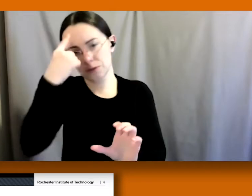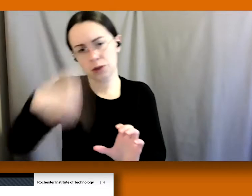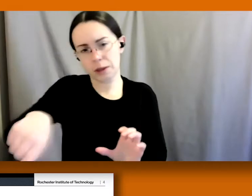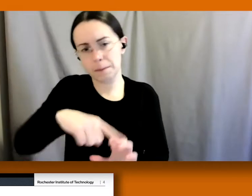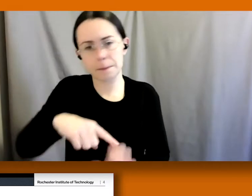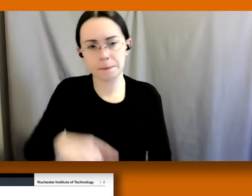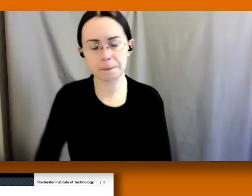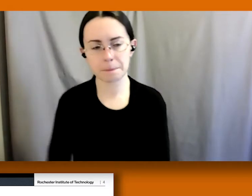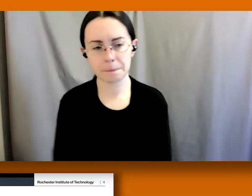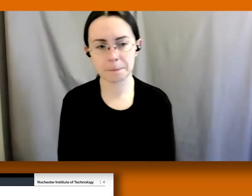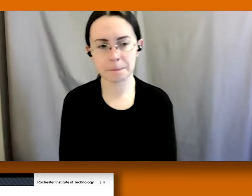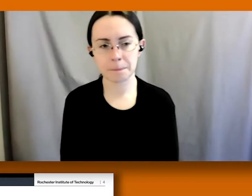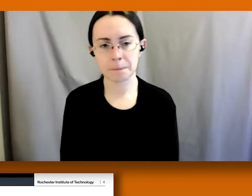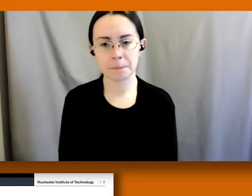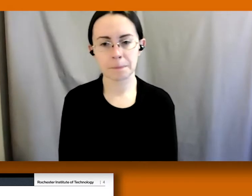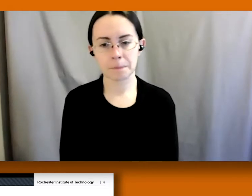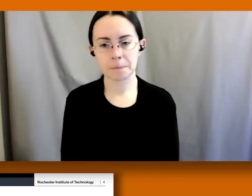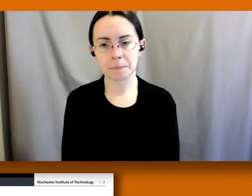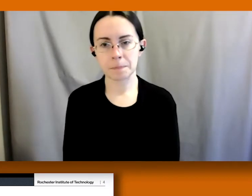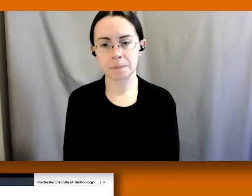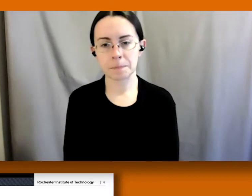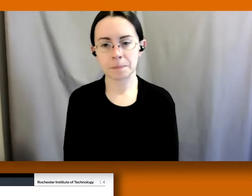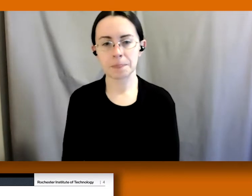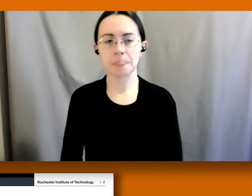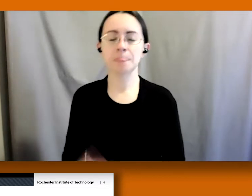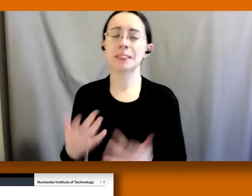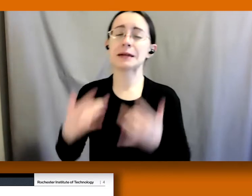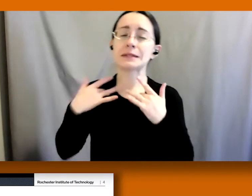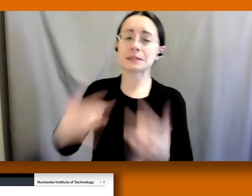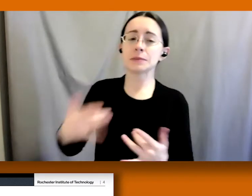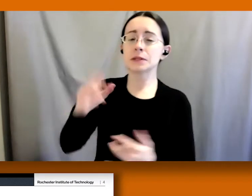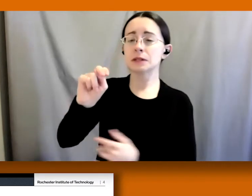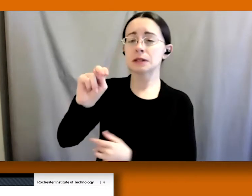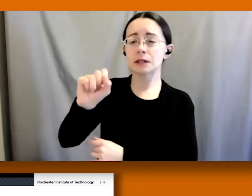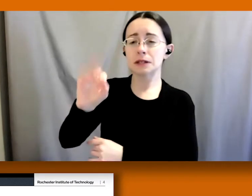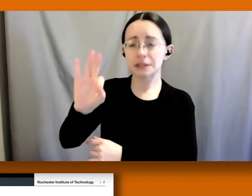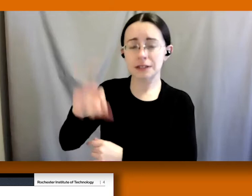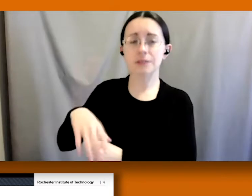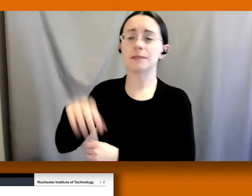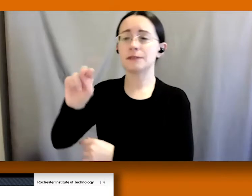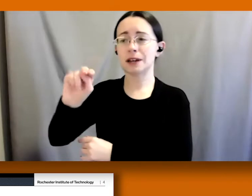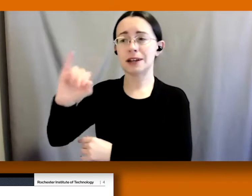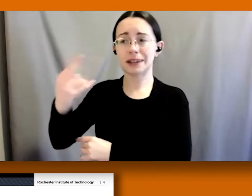But most NSF, NIH usually list PI eligibility.